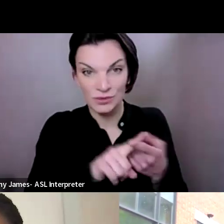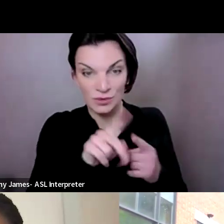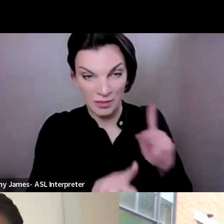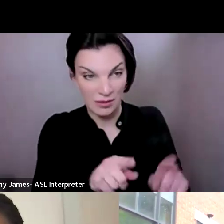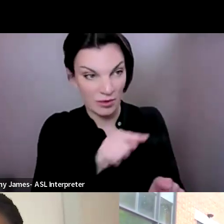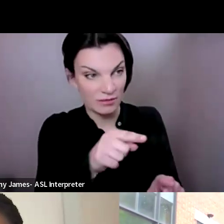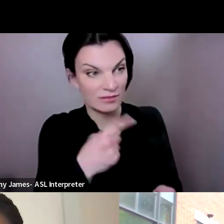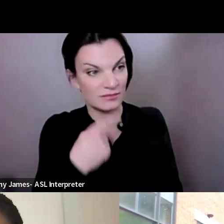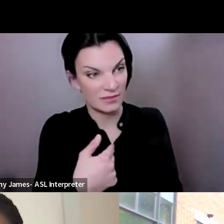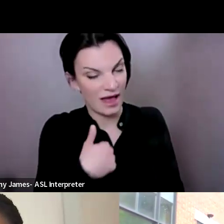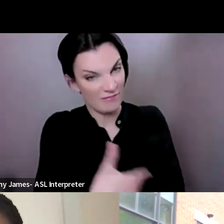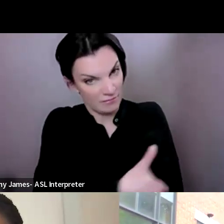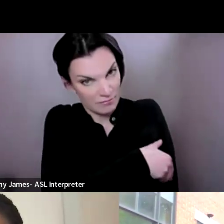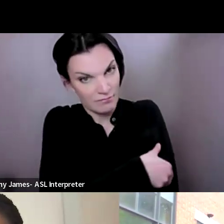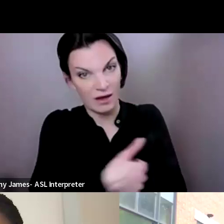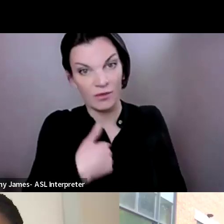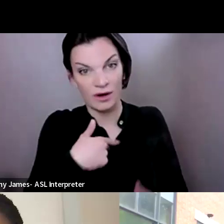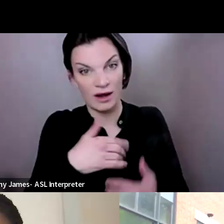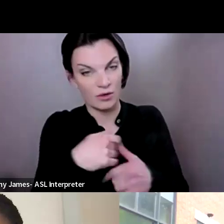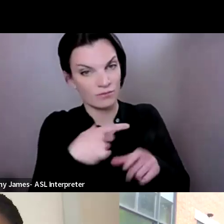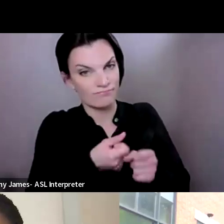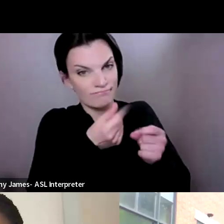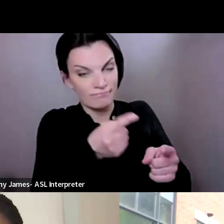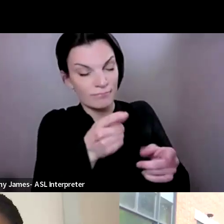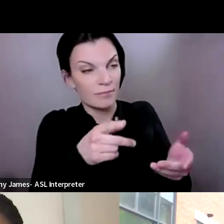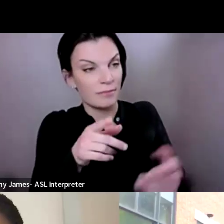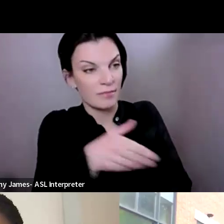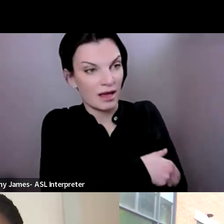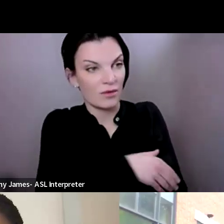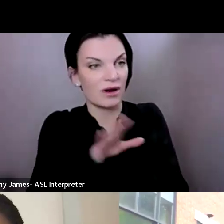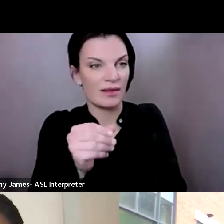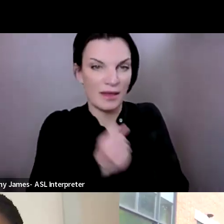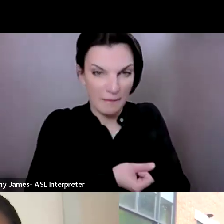make power in the way you deliver it and the kind of empathy you added to the data I thought was